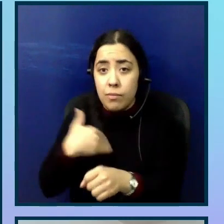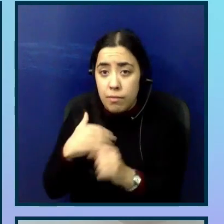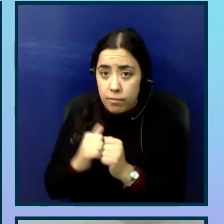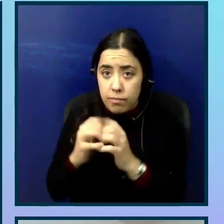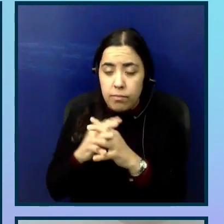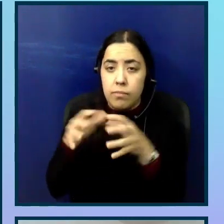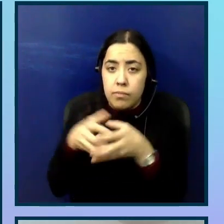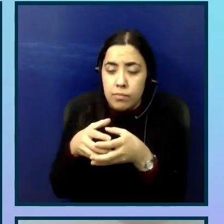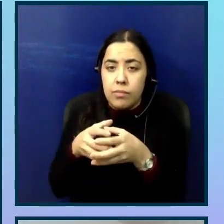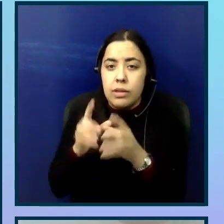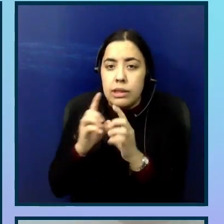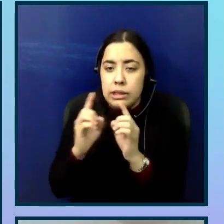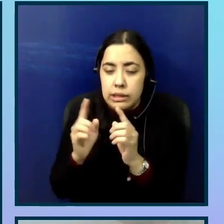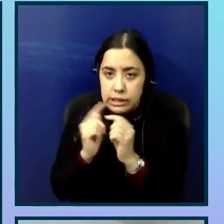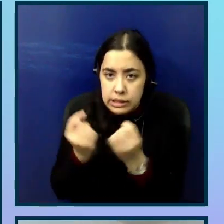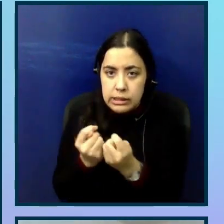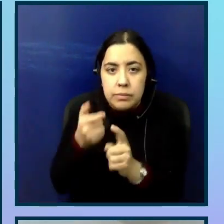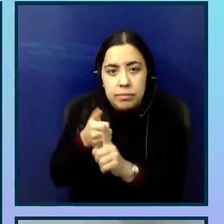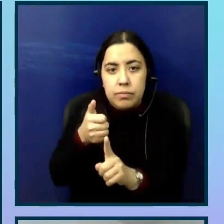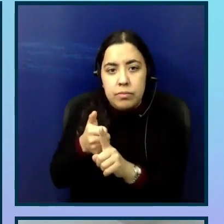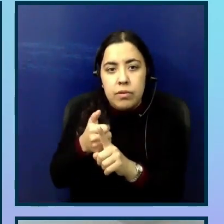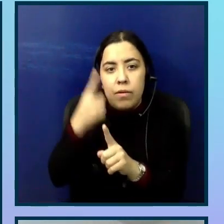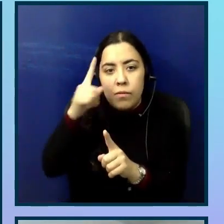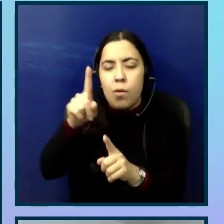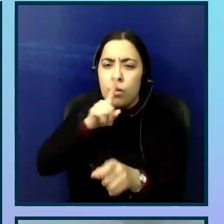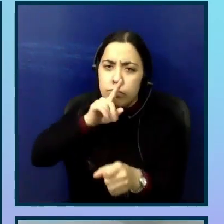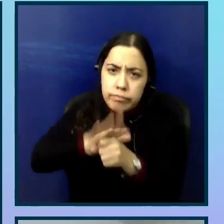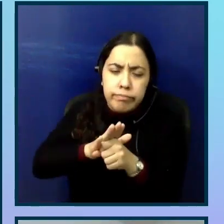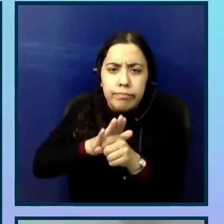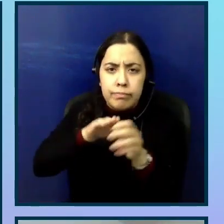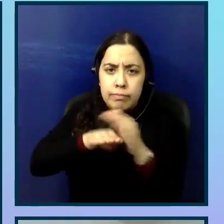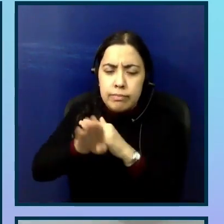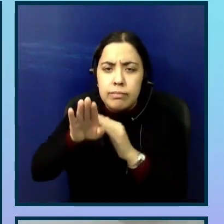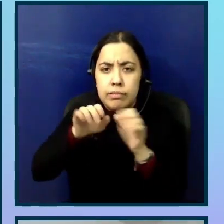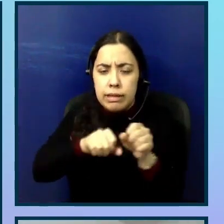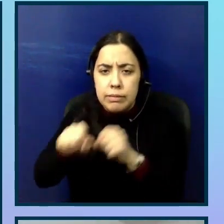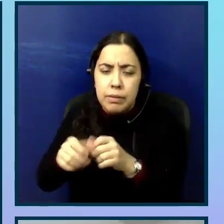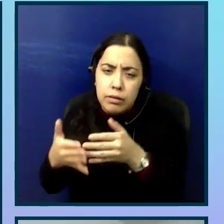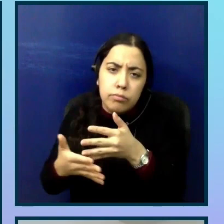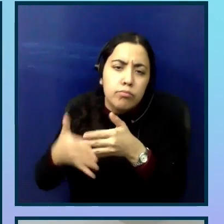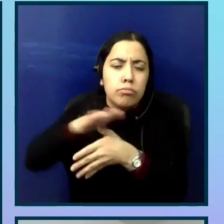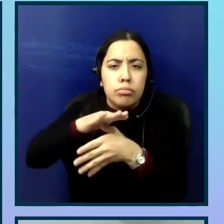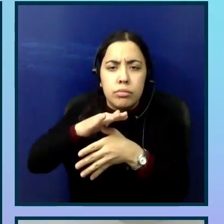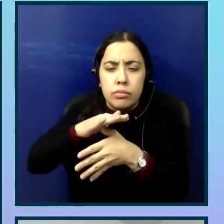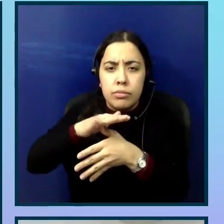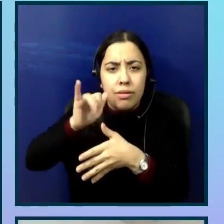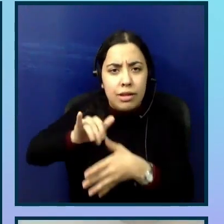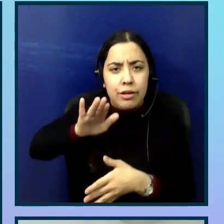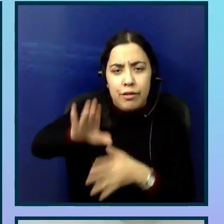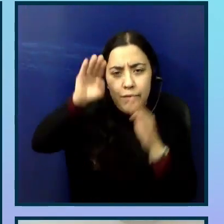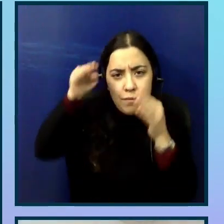to develop their skills with accessibility. For about three months, engineers would work on the bugs and features